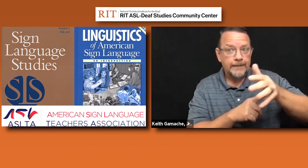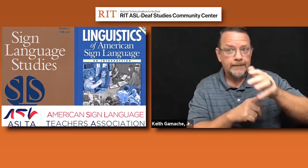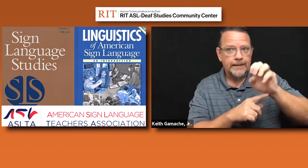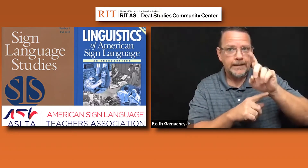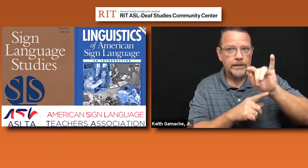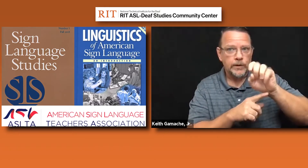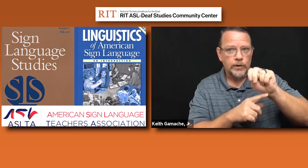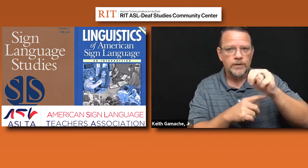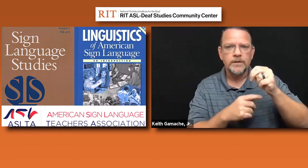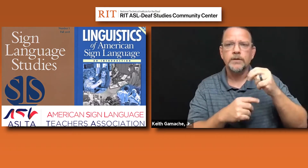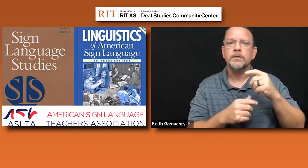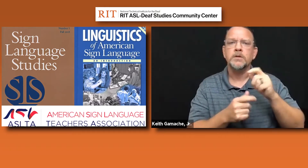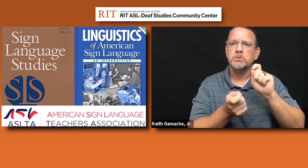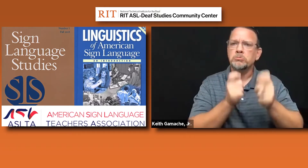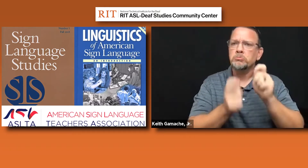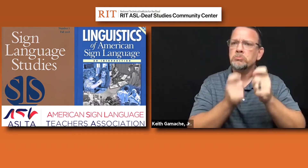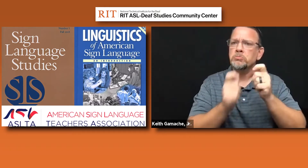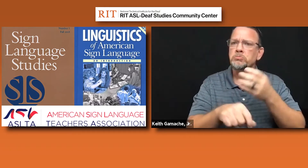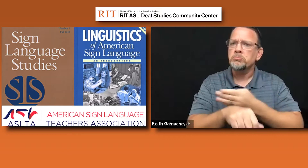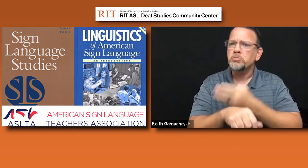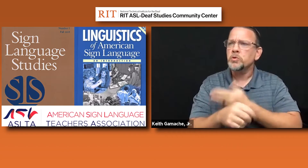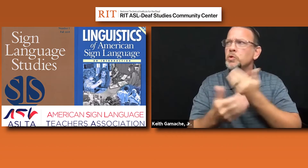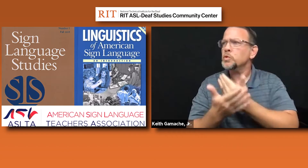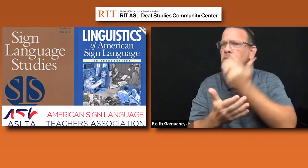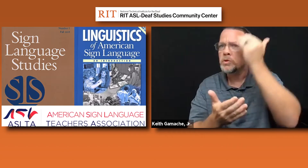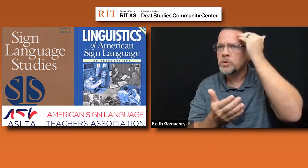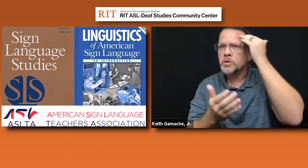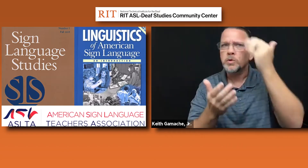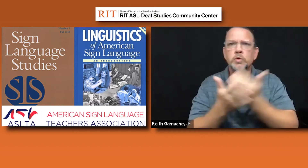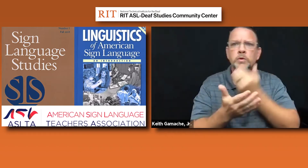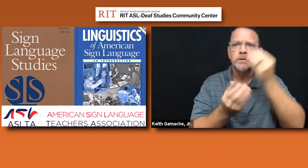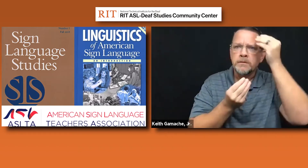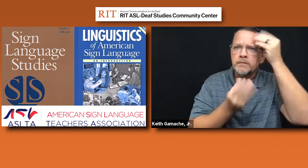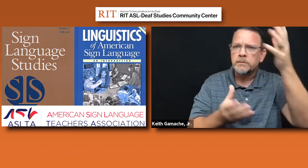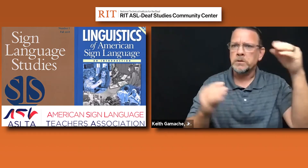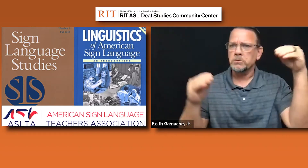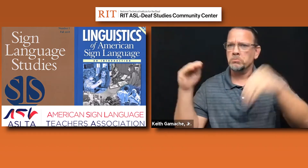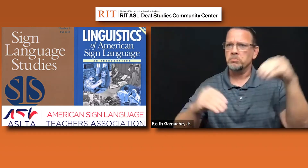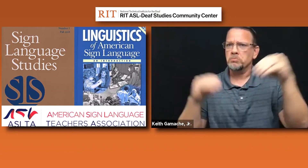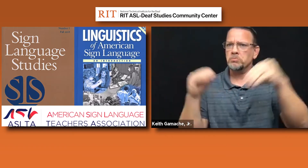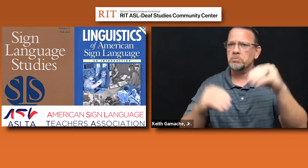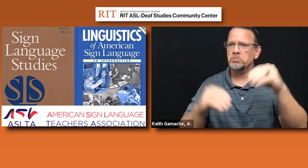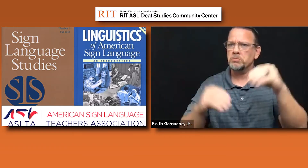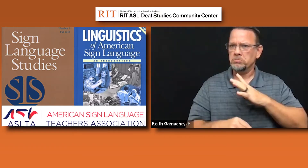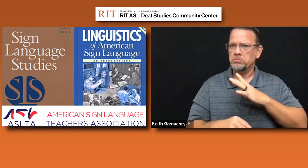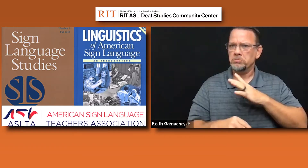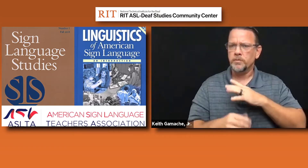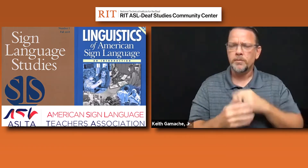"Linguistics of American Sign Language" book and taking the latest edition of ASL,